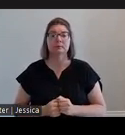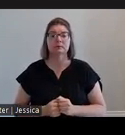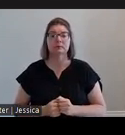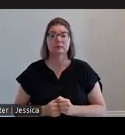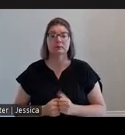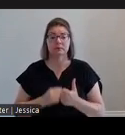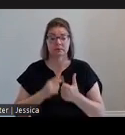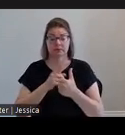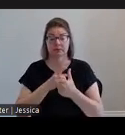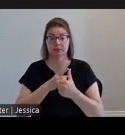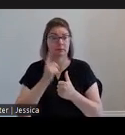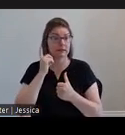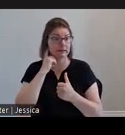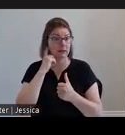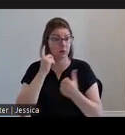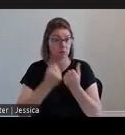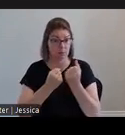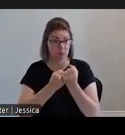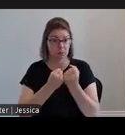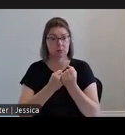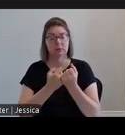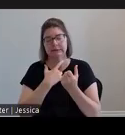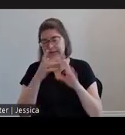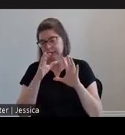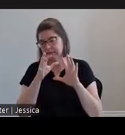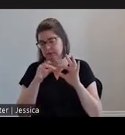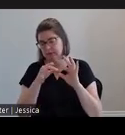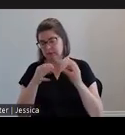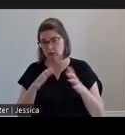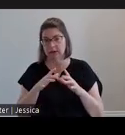Again we kind of mentioned this, but ensuring that you're able to